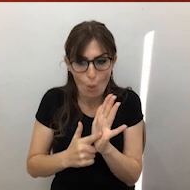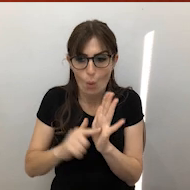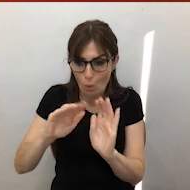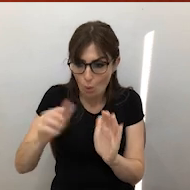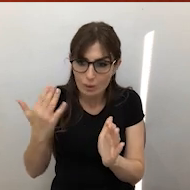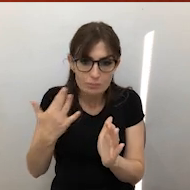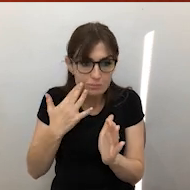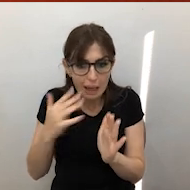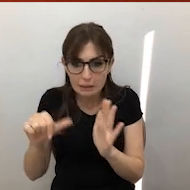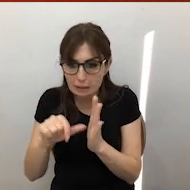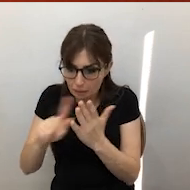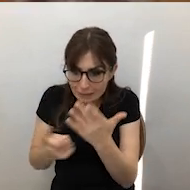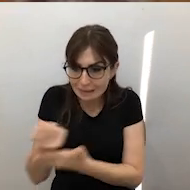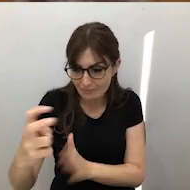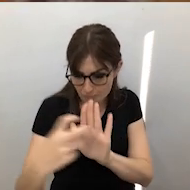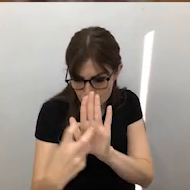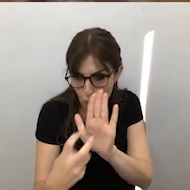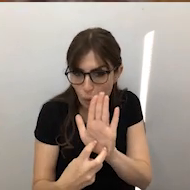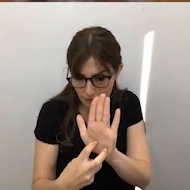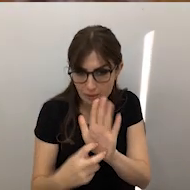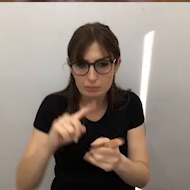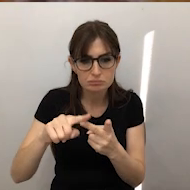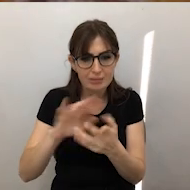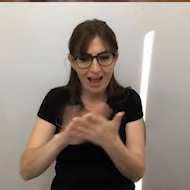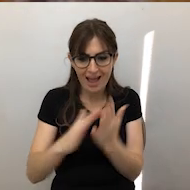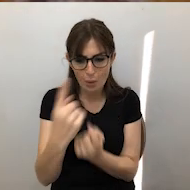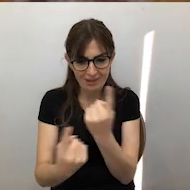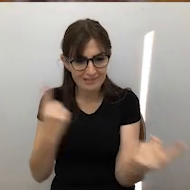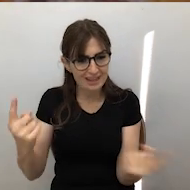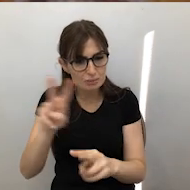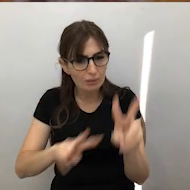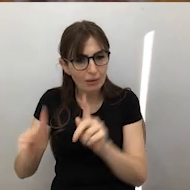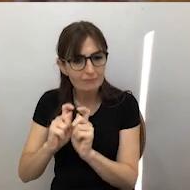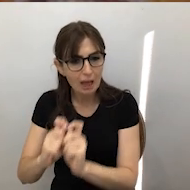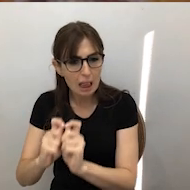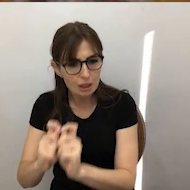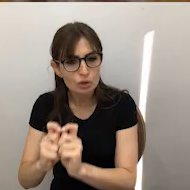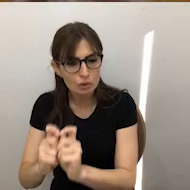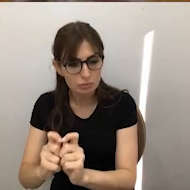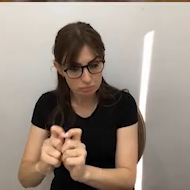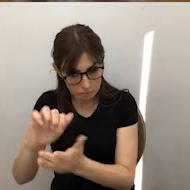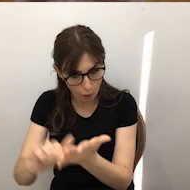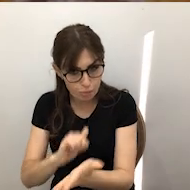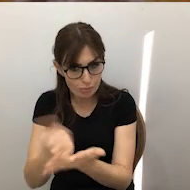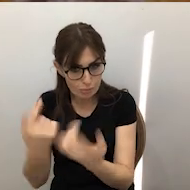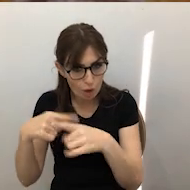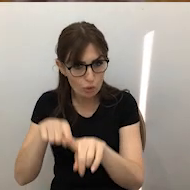to suppliers have been recorded? Second, how have each of the liabilities been valued and have they been valued in accordance